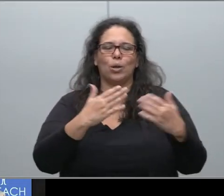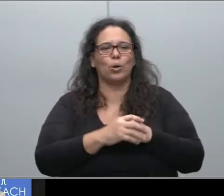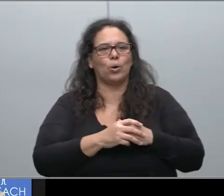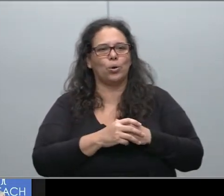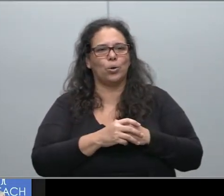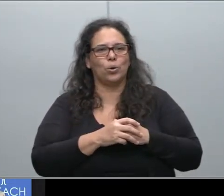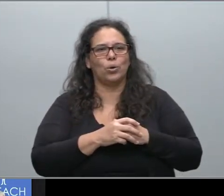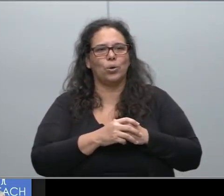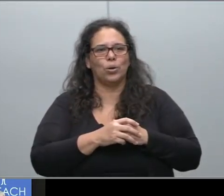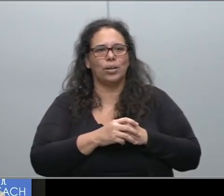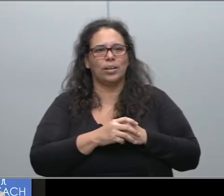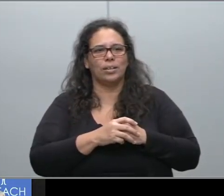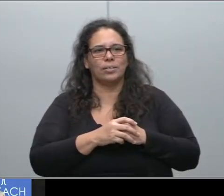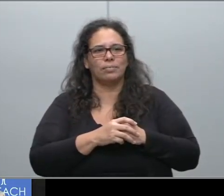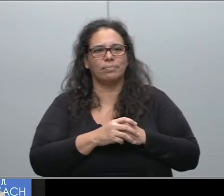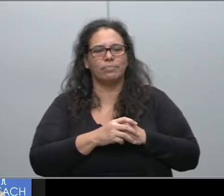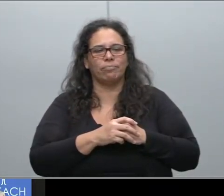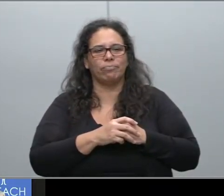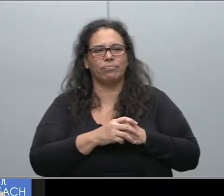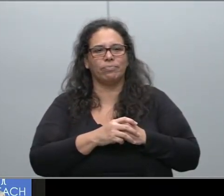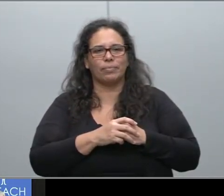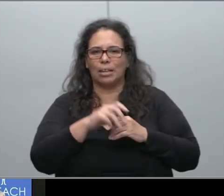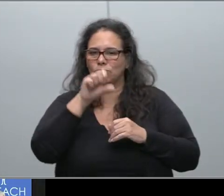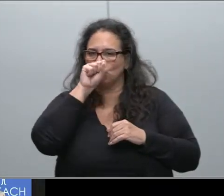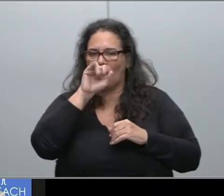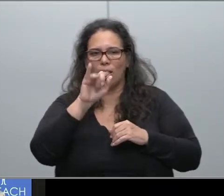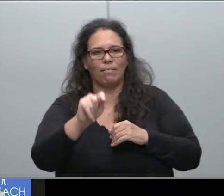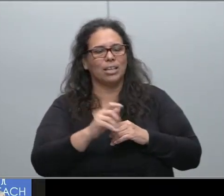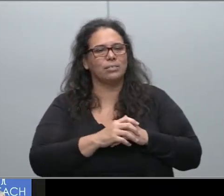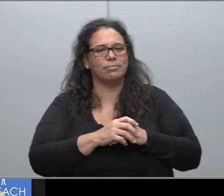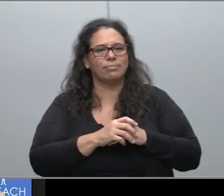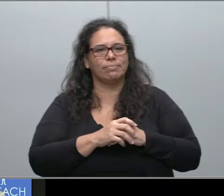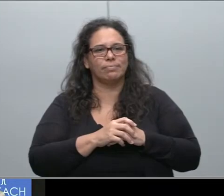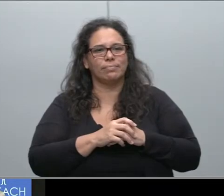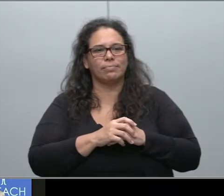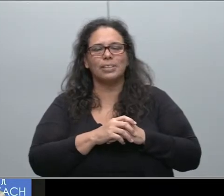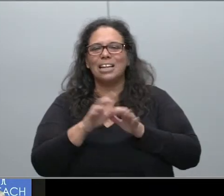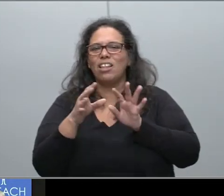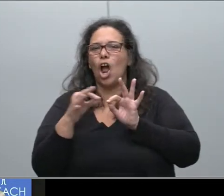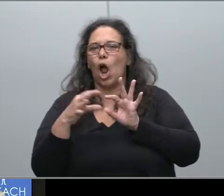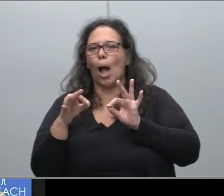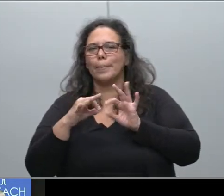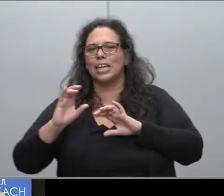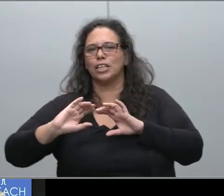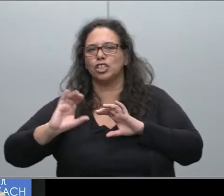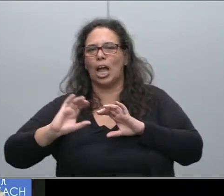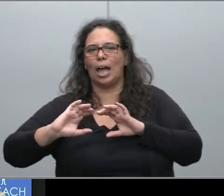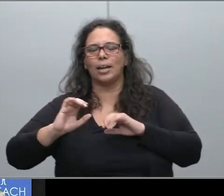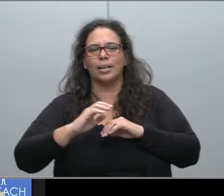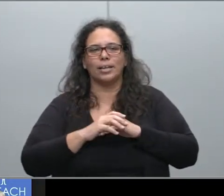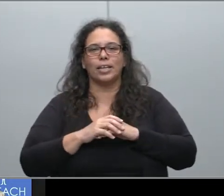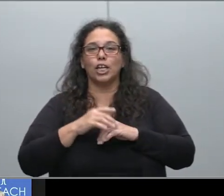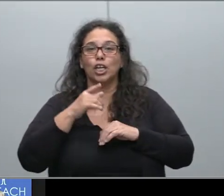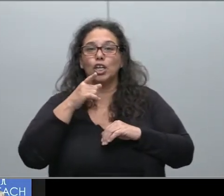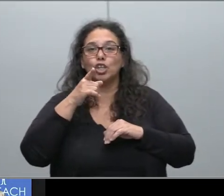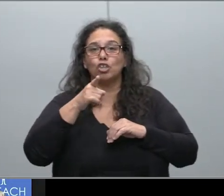when I think having a team that really sort of sees and knows who your son is, is so important.